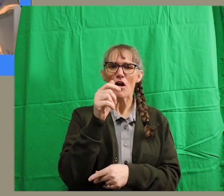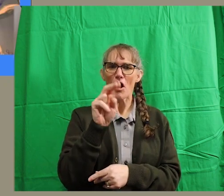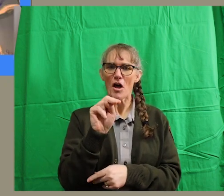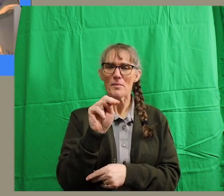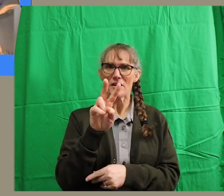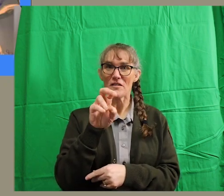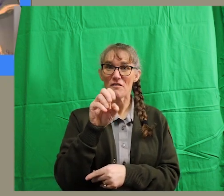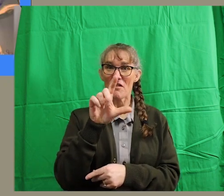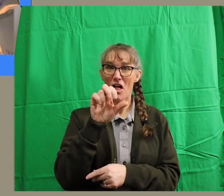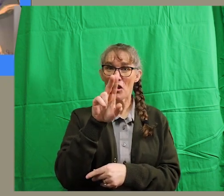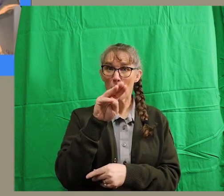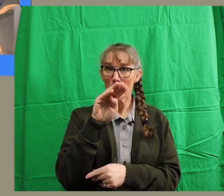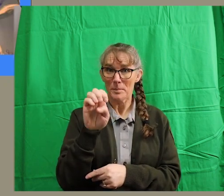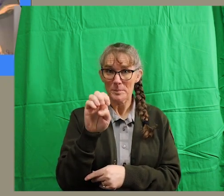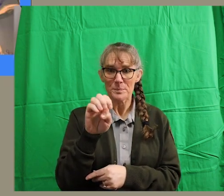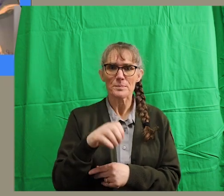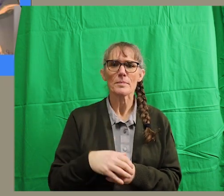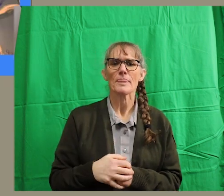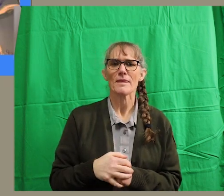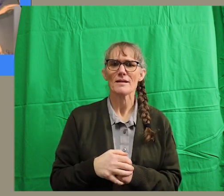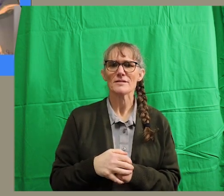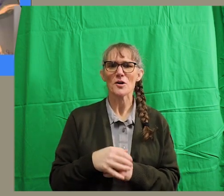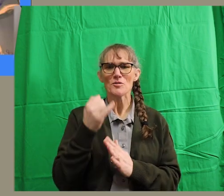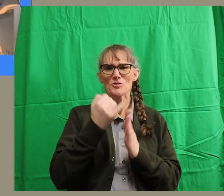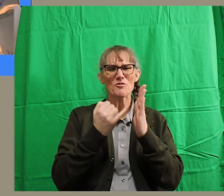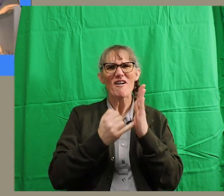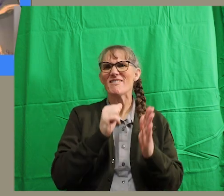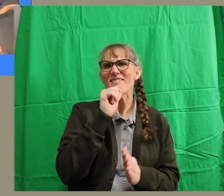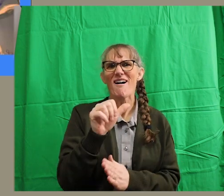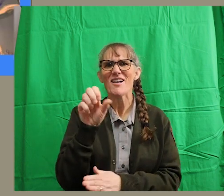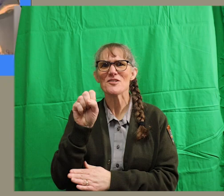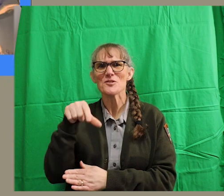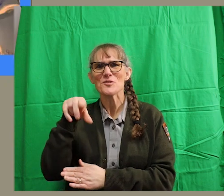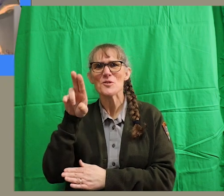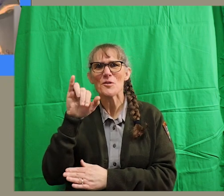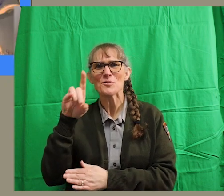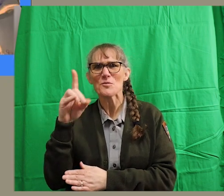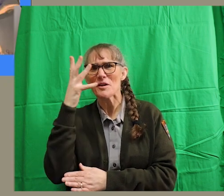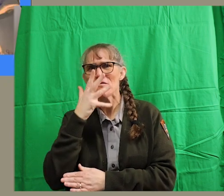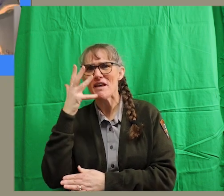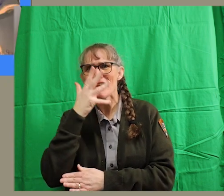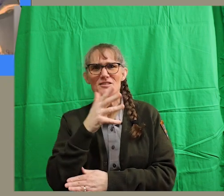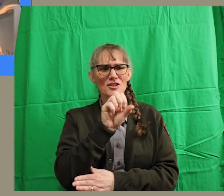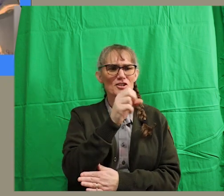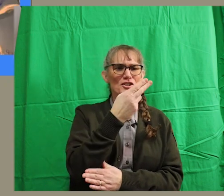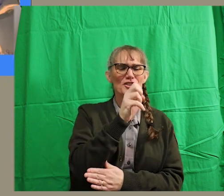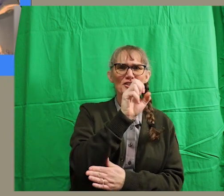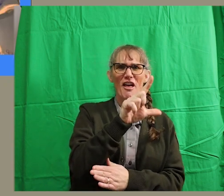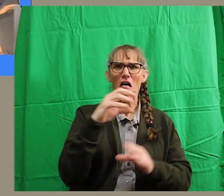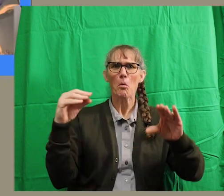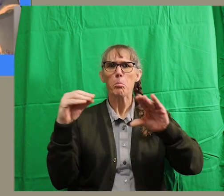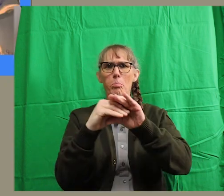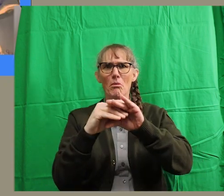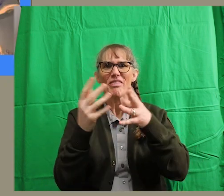Instead of basically just putting a squid face in a shell, I lay out the specifics that you would want to do